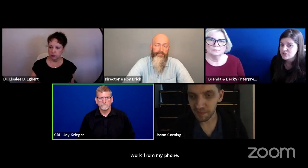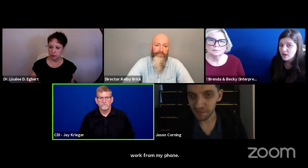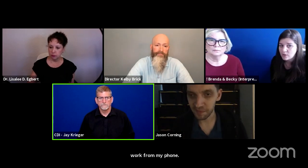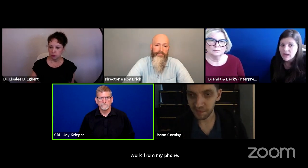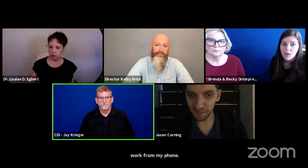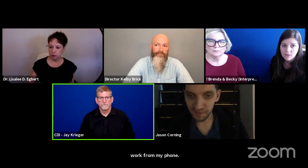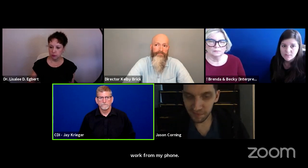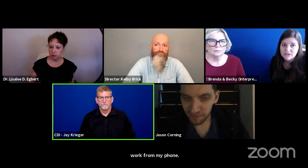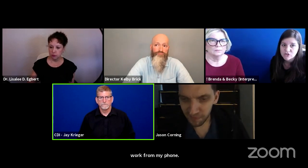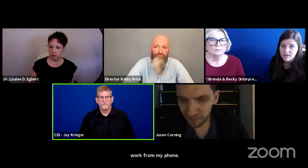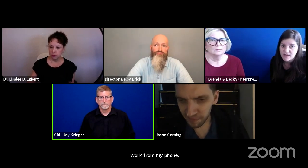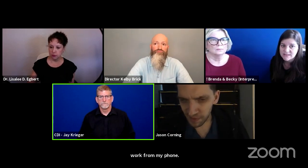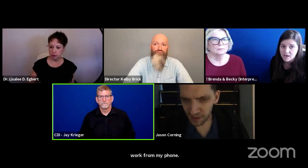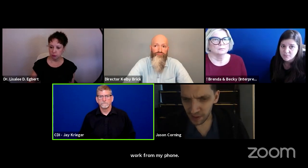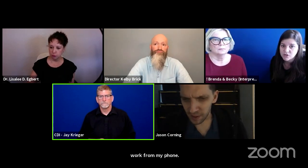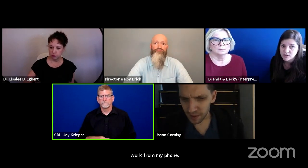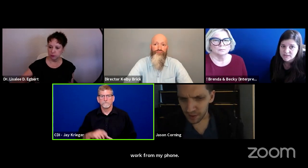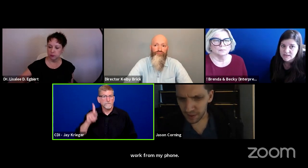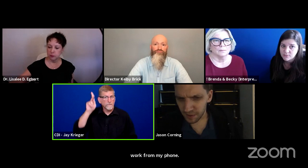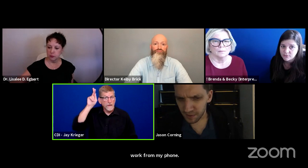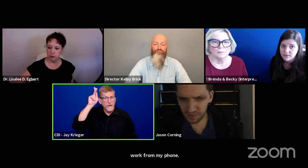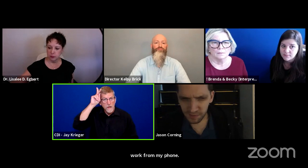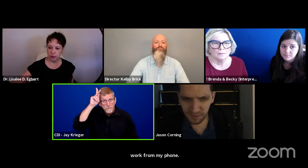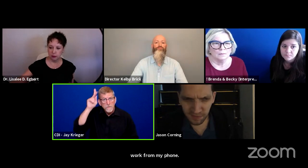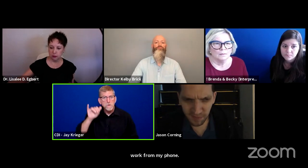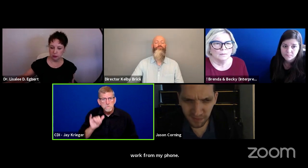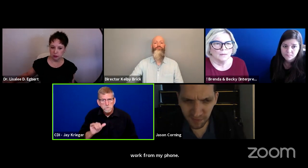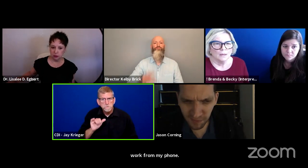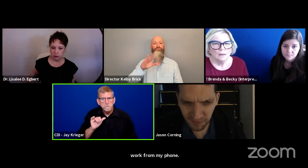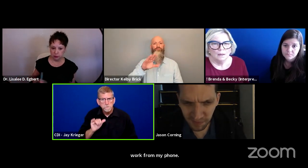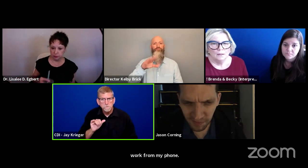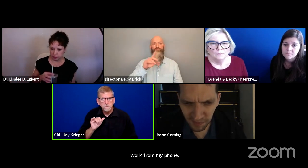out, I want to make sure that is an option on the table for them.